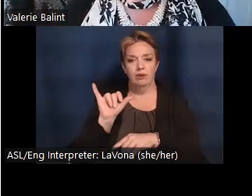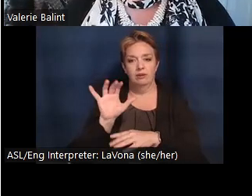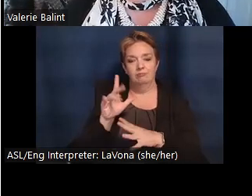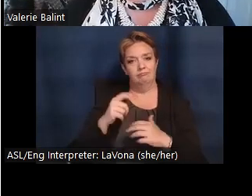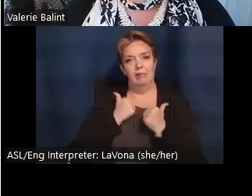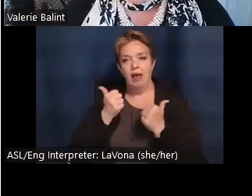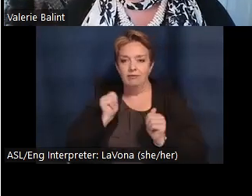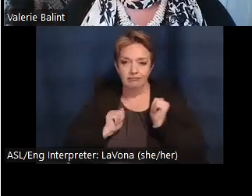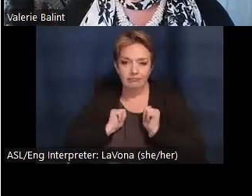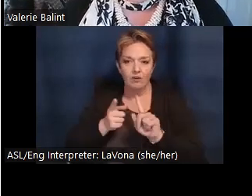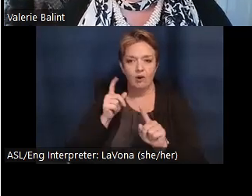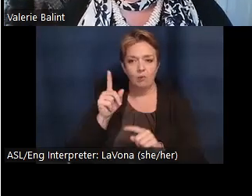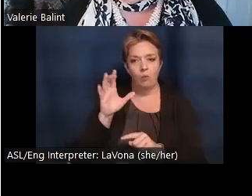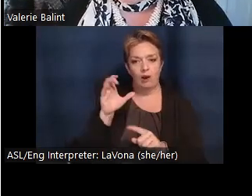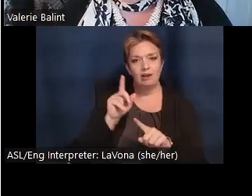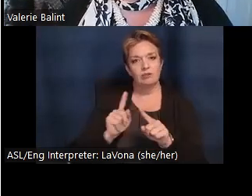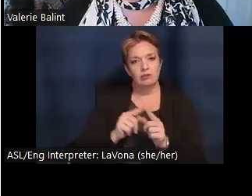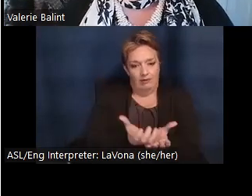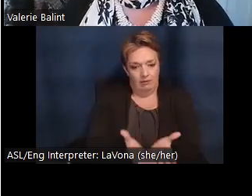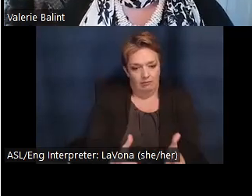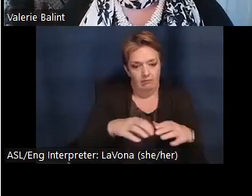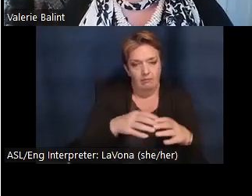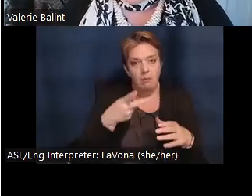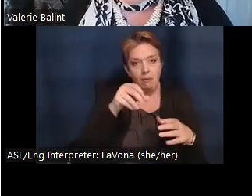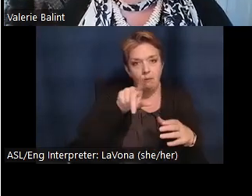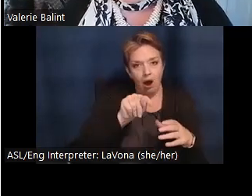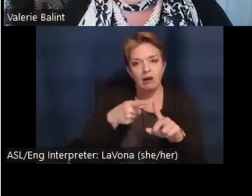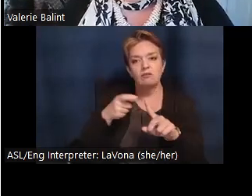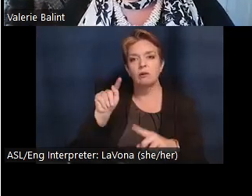returned on long-term loan from the Smithsonian.